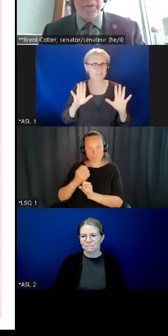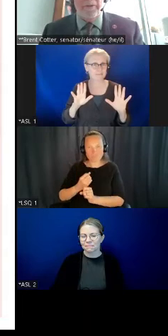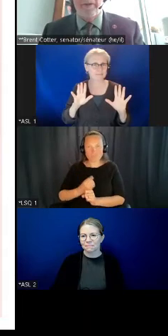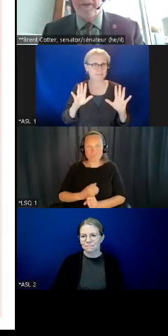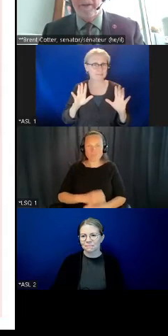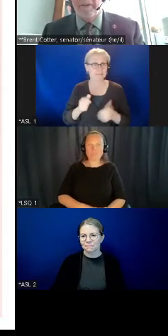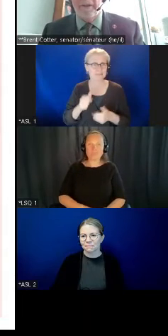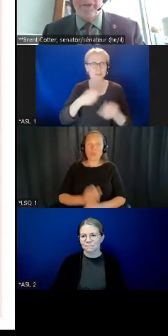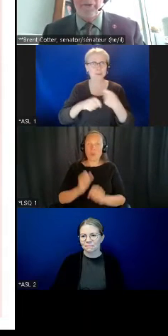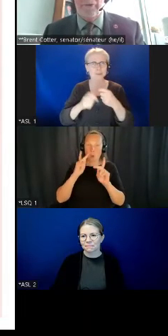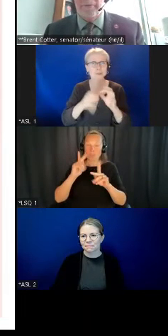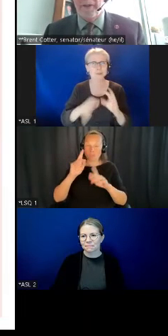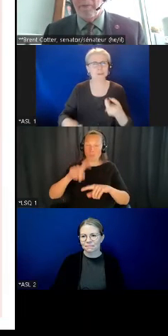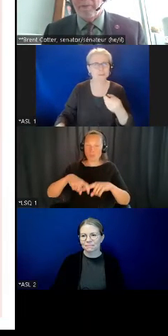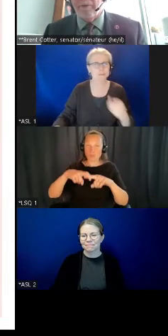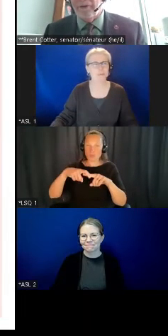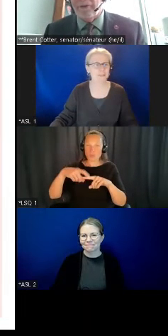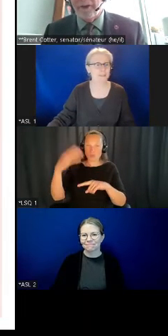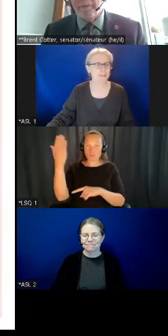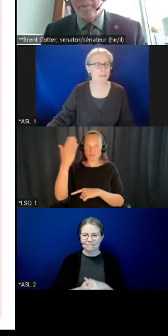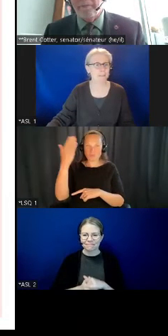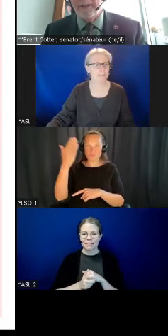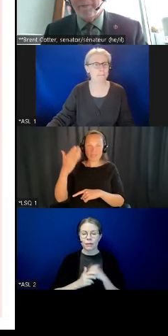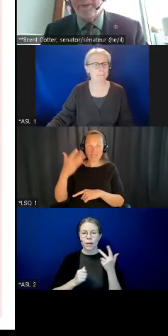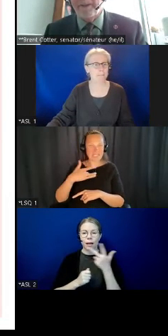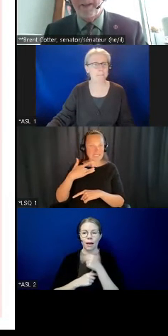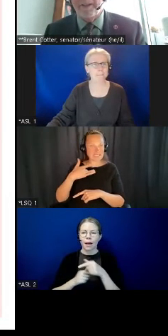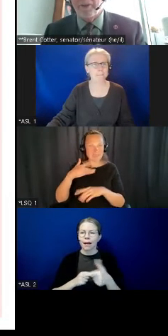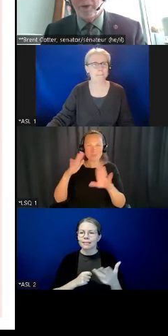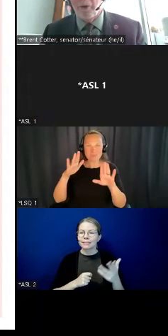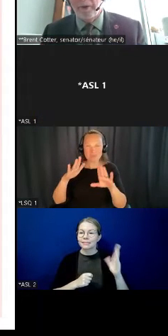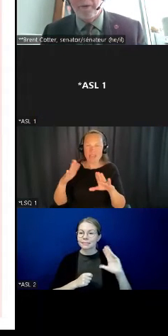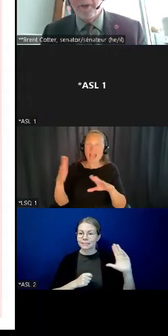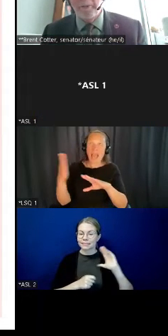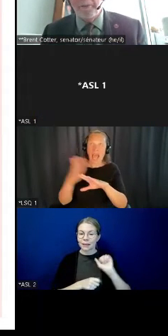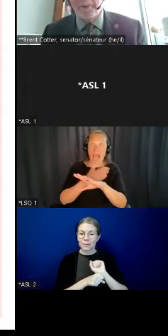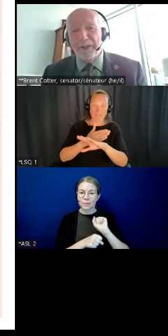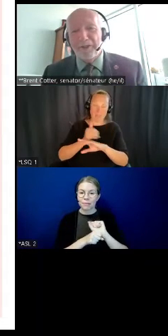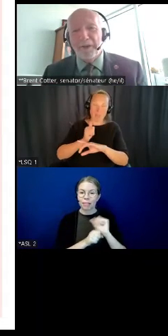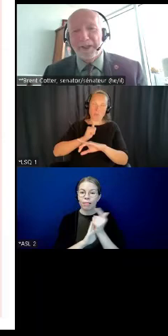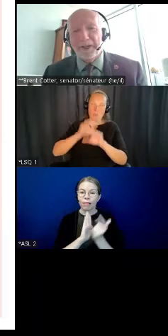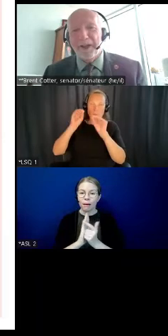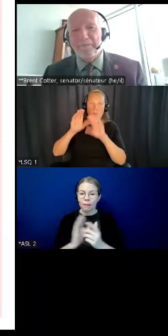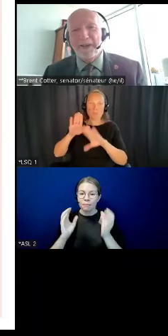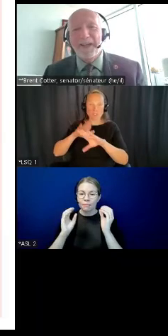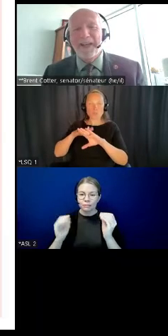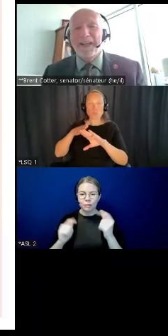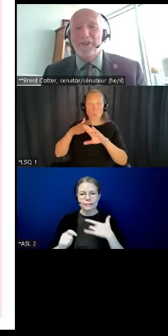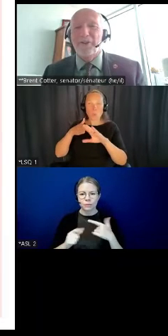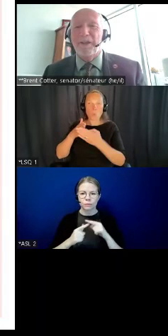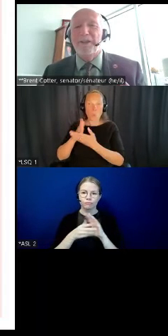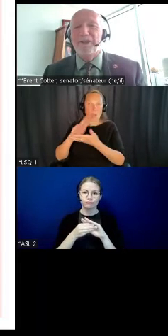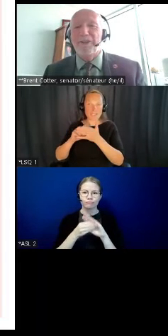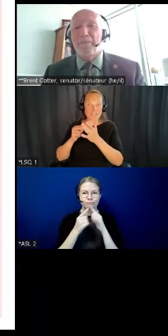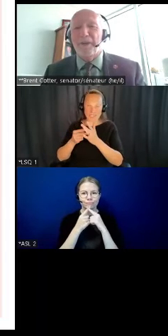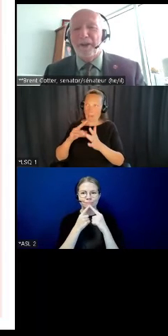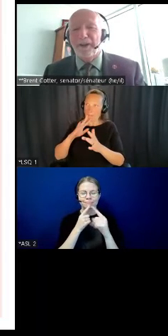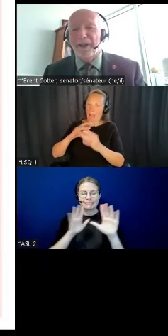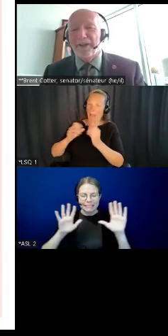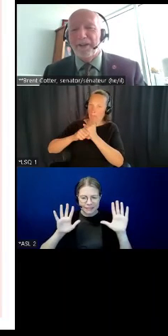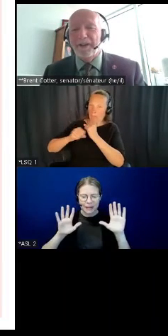PROBABLY - I USED TO BE A LAW PROFESSOR. I TEND TO GO ON WAY PAST MY TIME. LET ME STOP THERE. AND